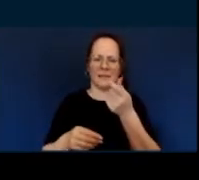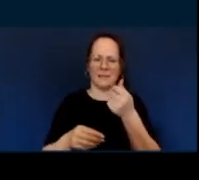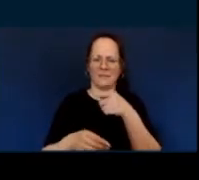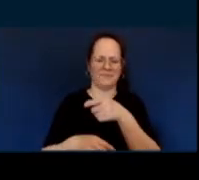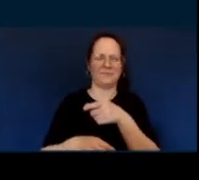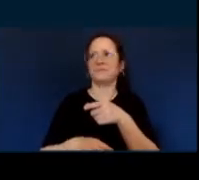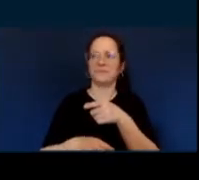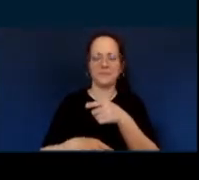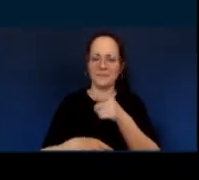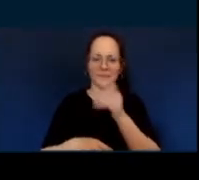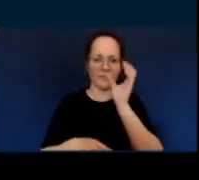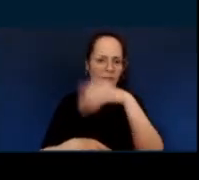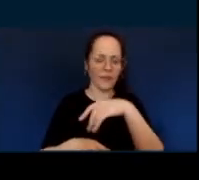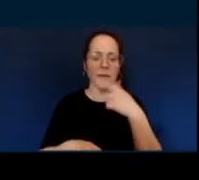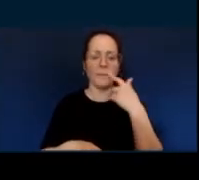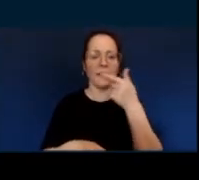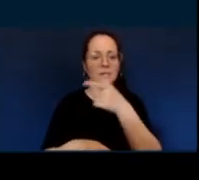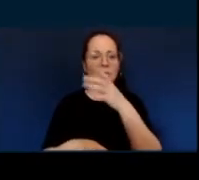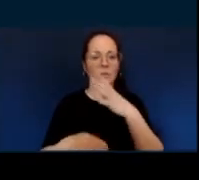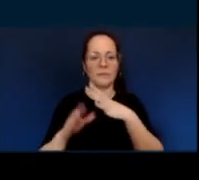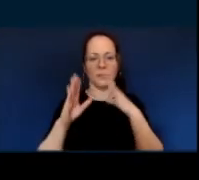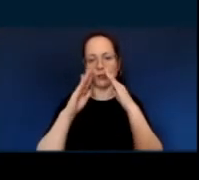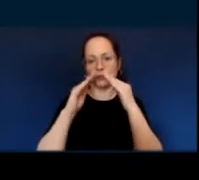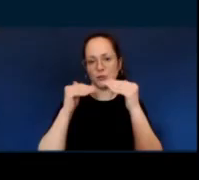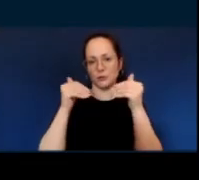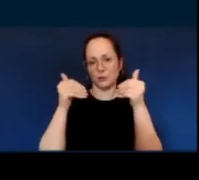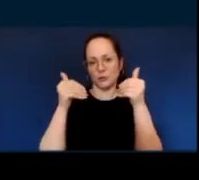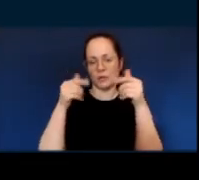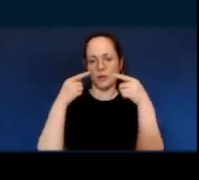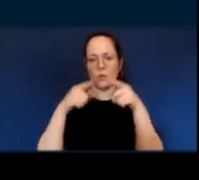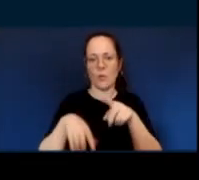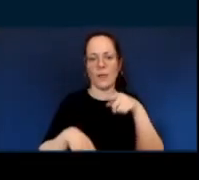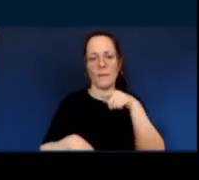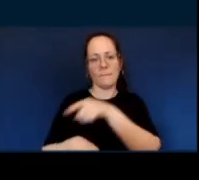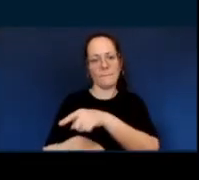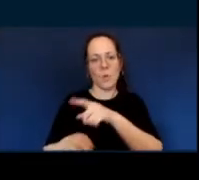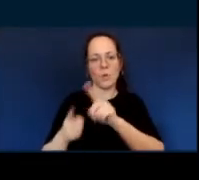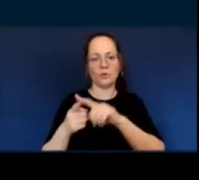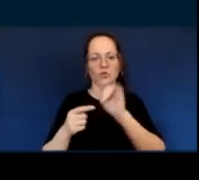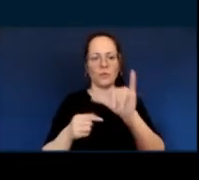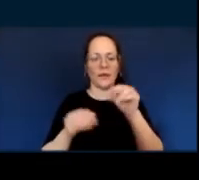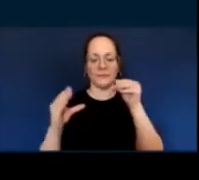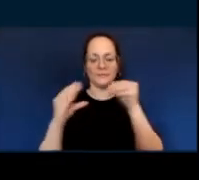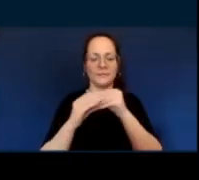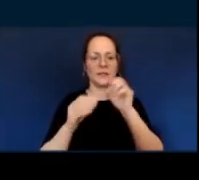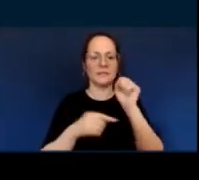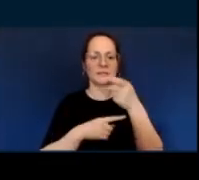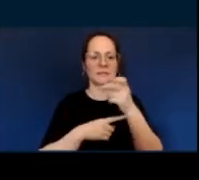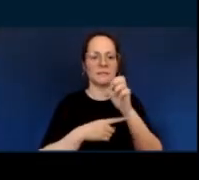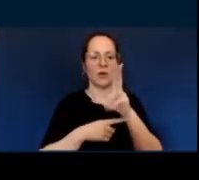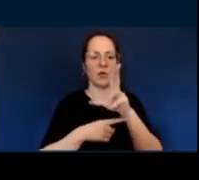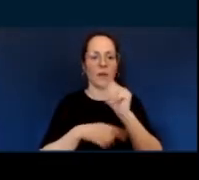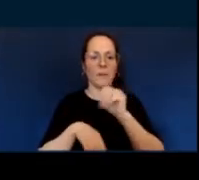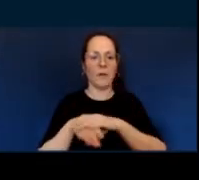AS SHE POINTING TO A VERY SPORTUEUS LOOKING SPEC LUMON THE FLOOR.